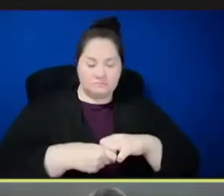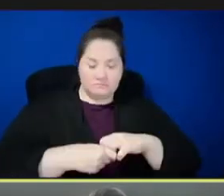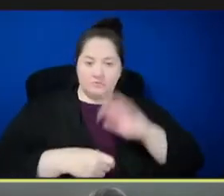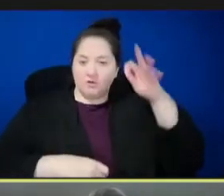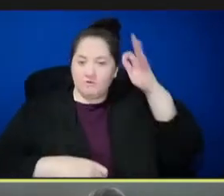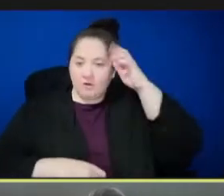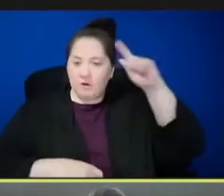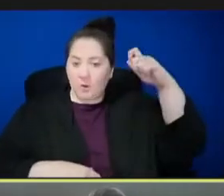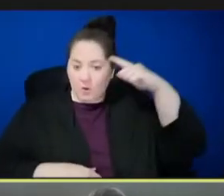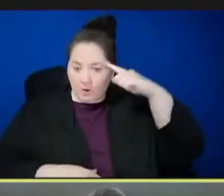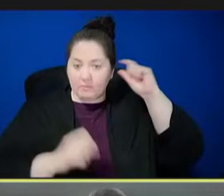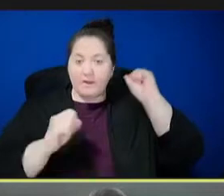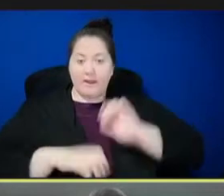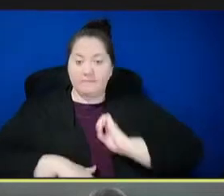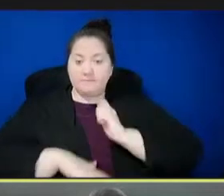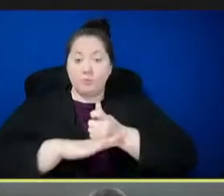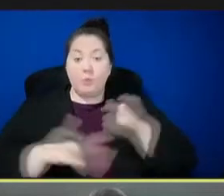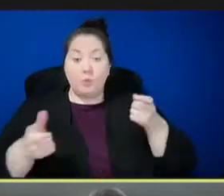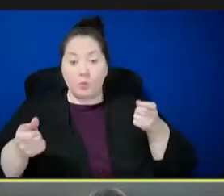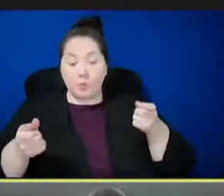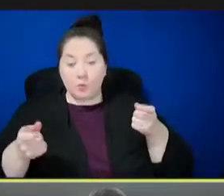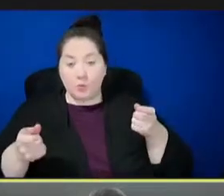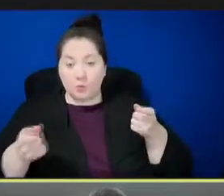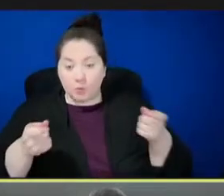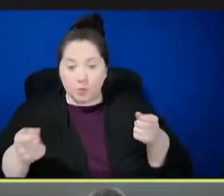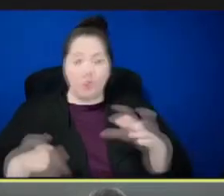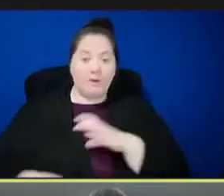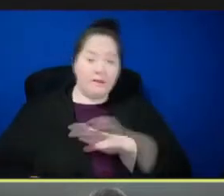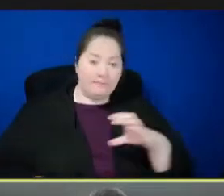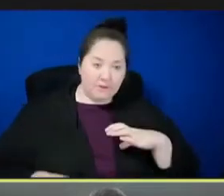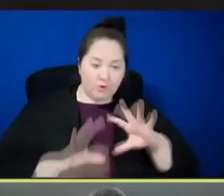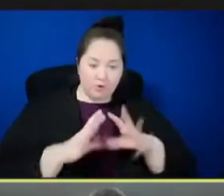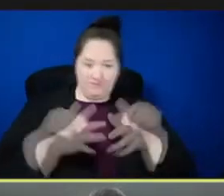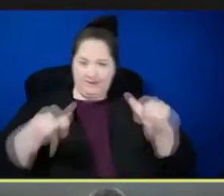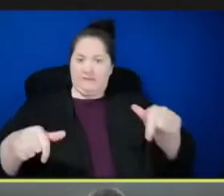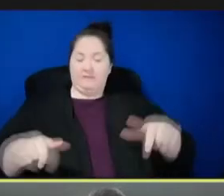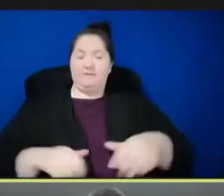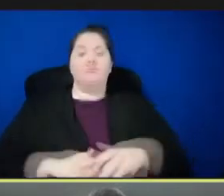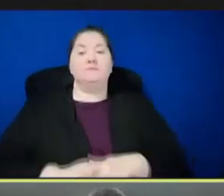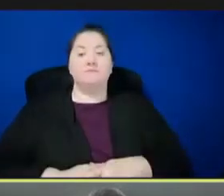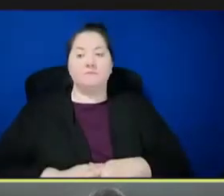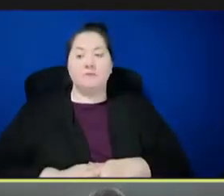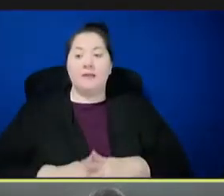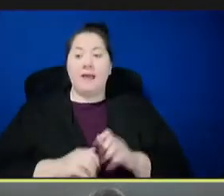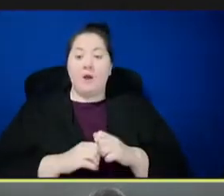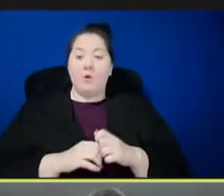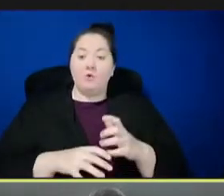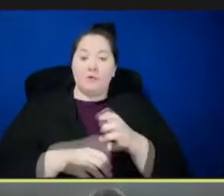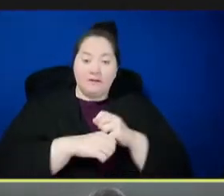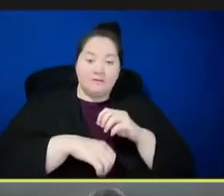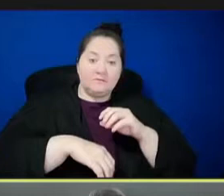can establish or control committees or groups like this one to obtain advice or recommendations. The